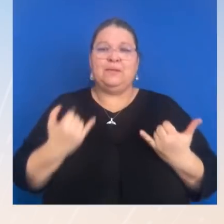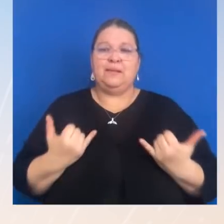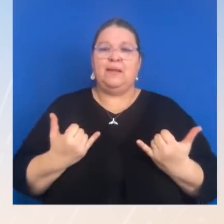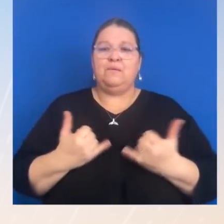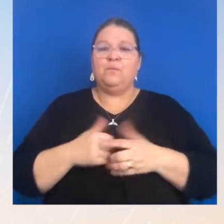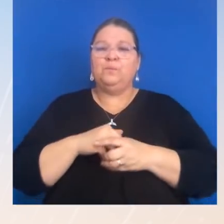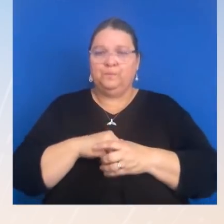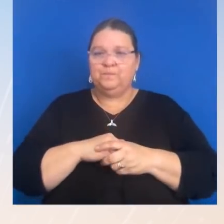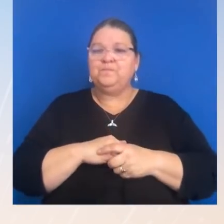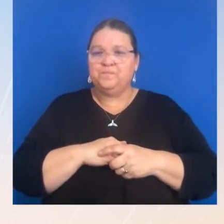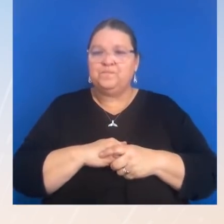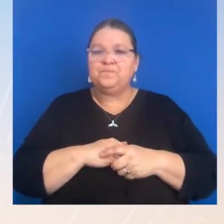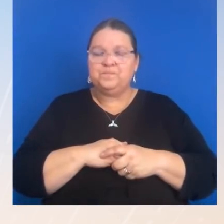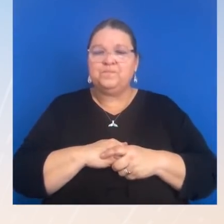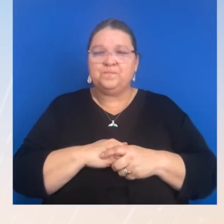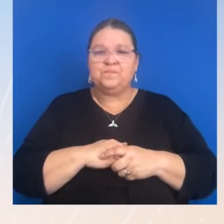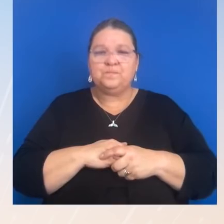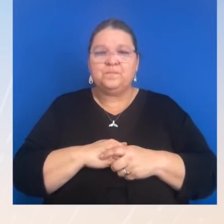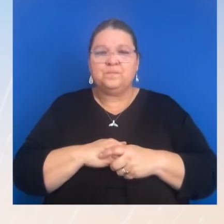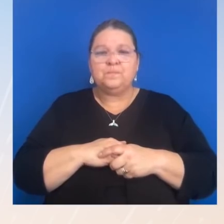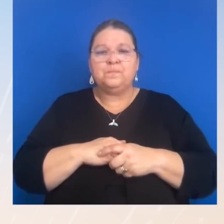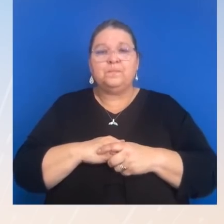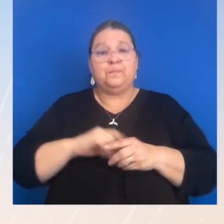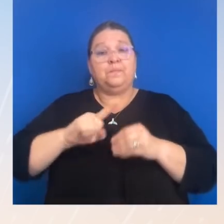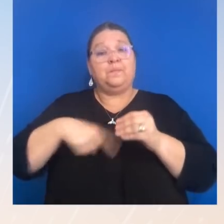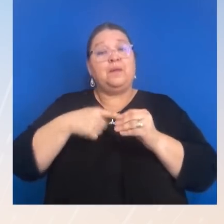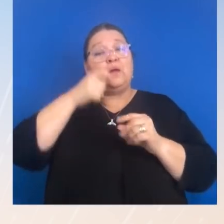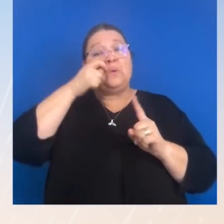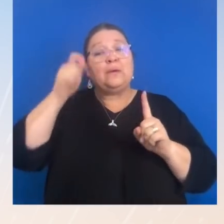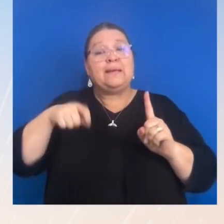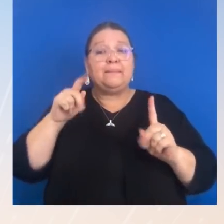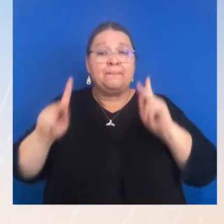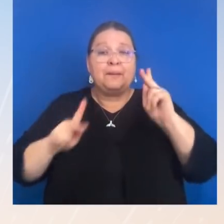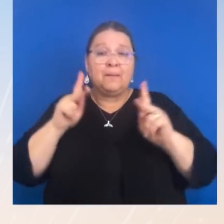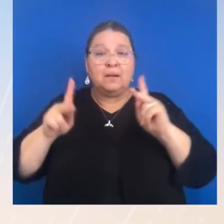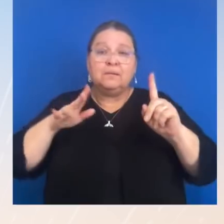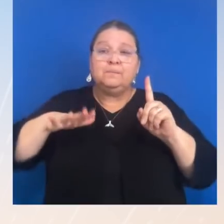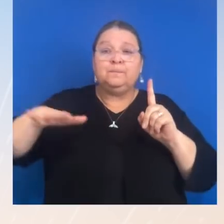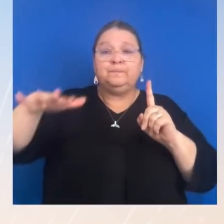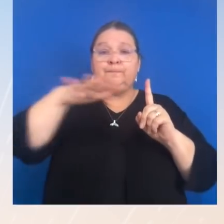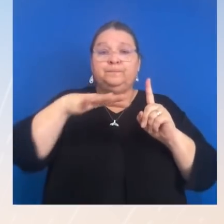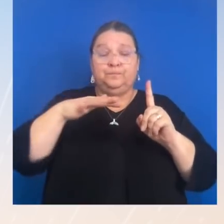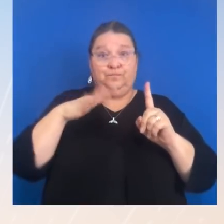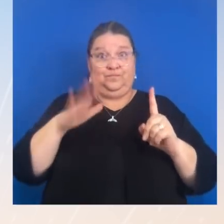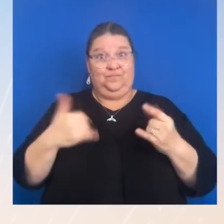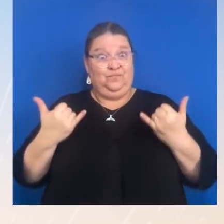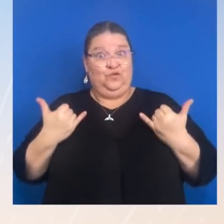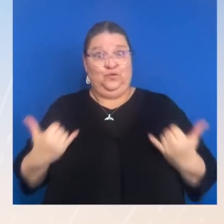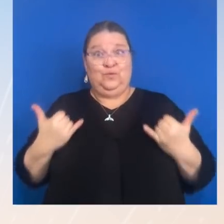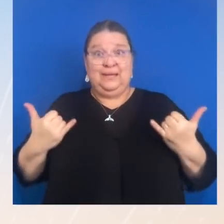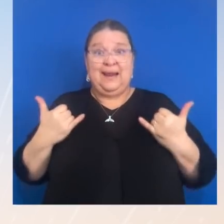The Press: On the refugees, President Duda today, when he was speaking to the Vice President, asked if the U.S. could speed up and simplify